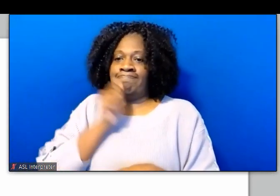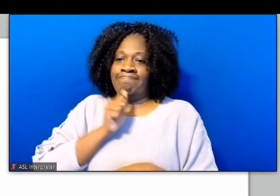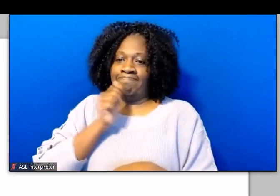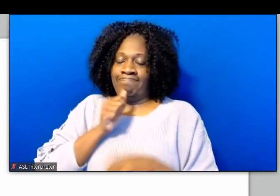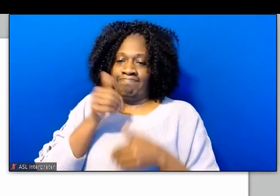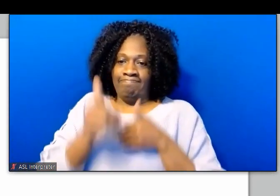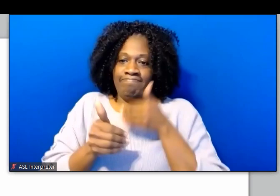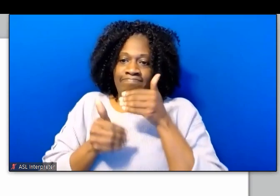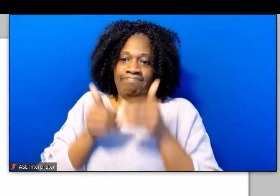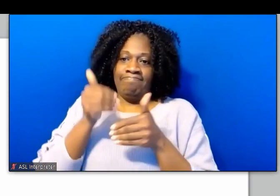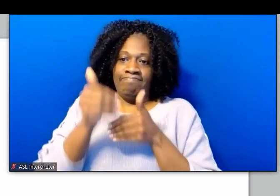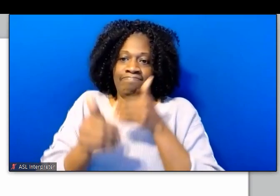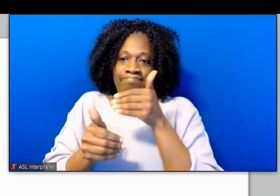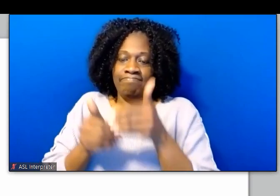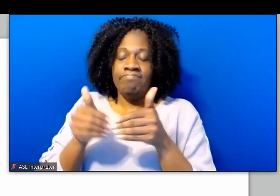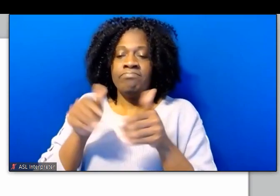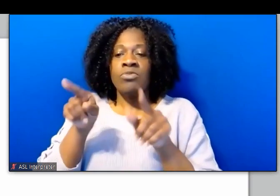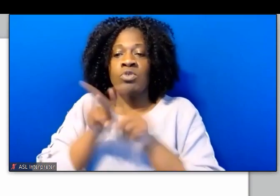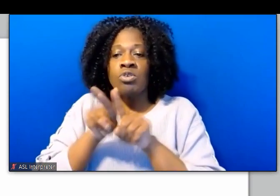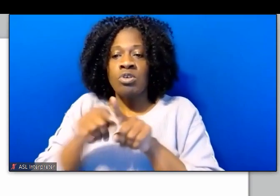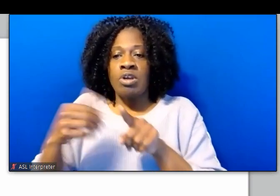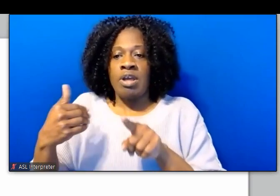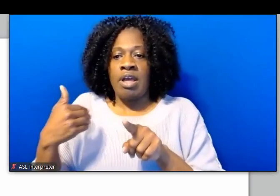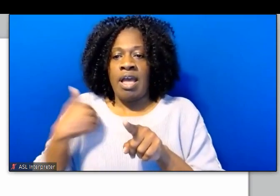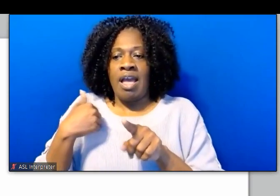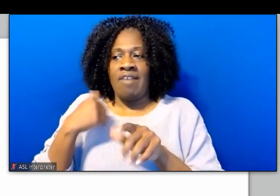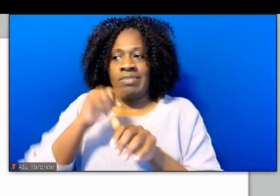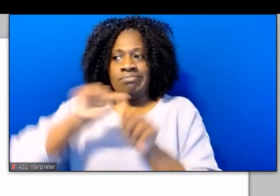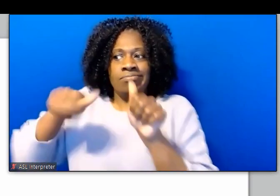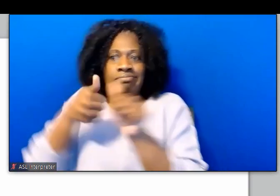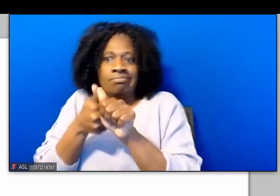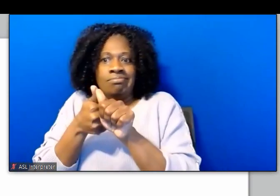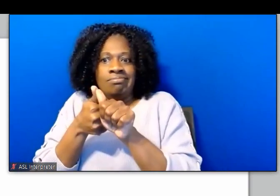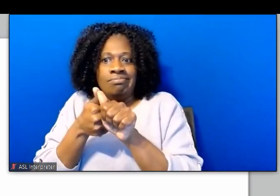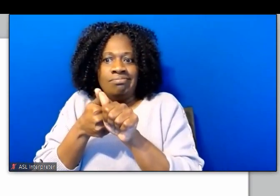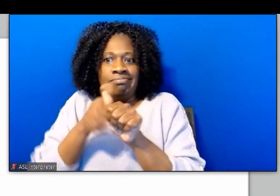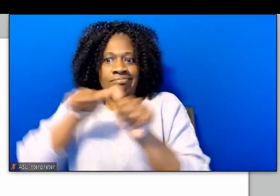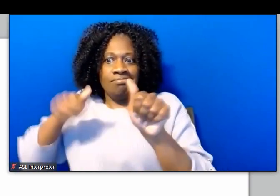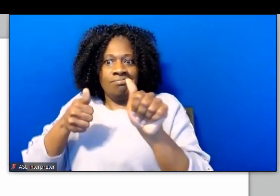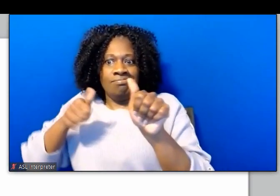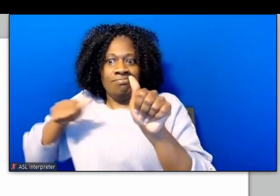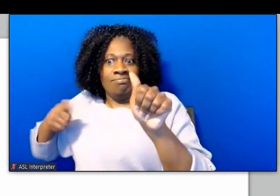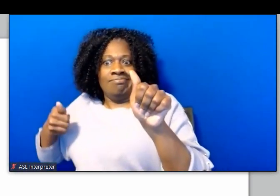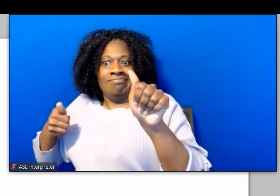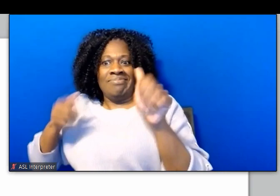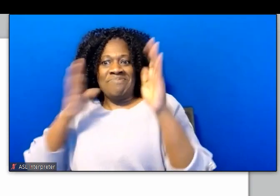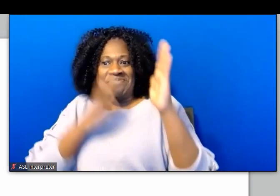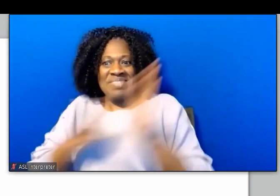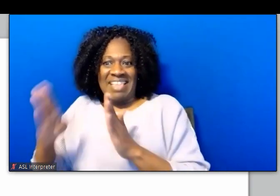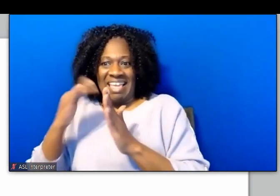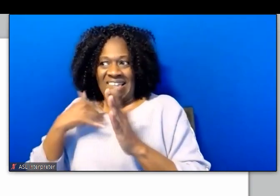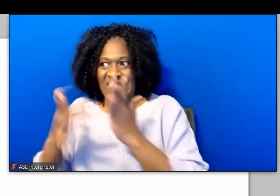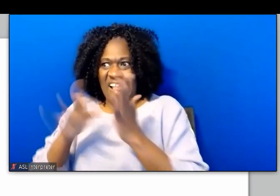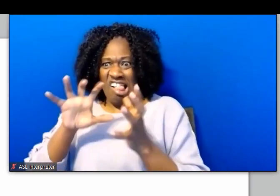and also to have a back-up plan or multiple backup plans in case there are technical difficulties that don't work.